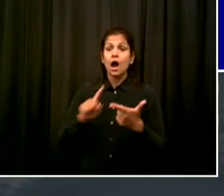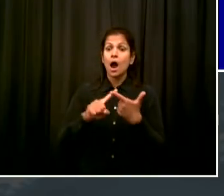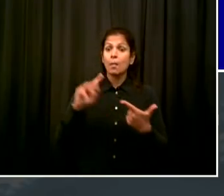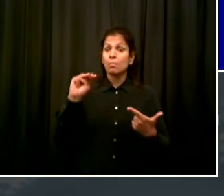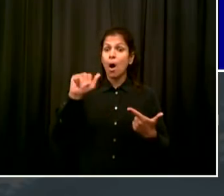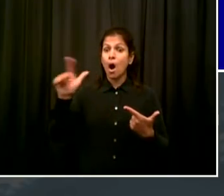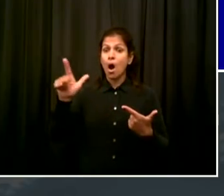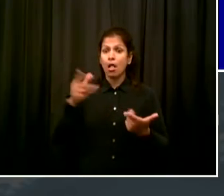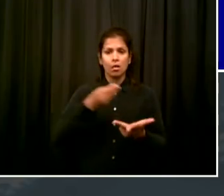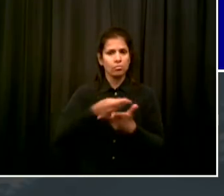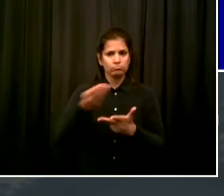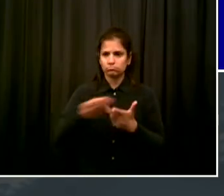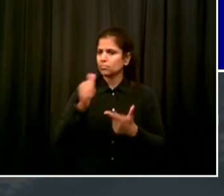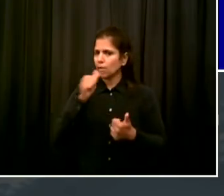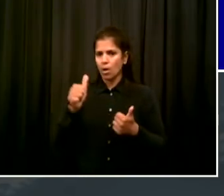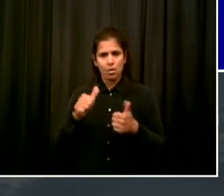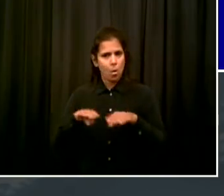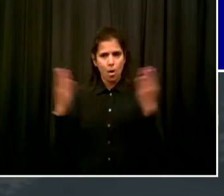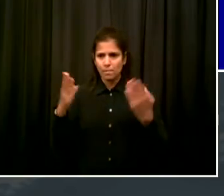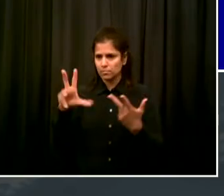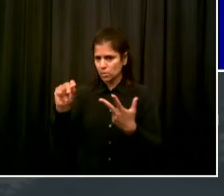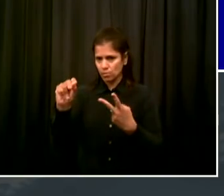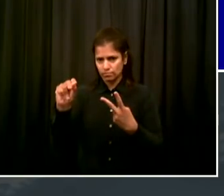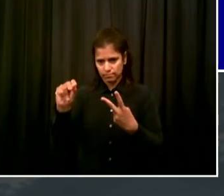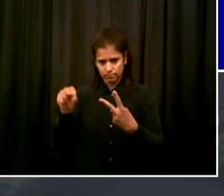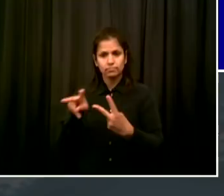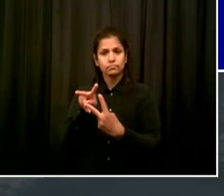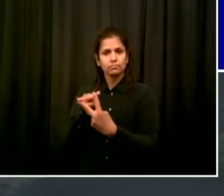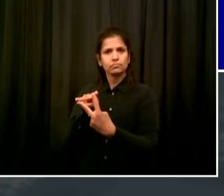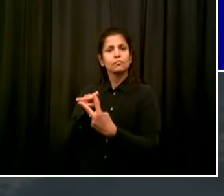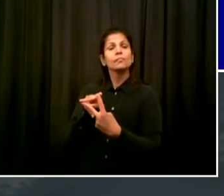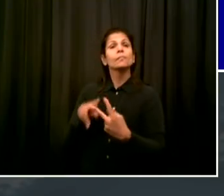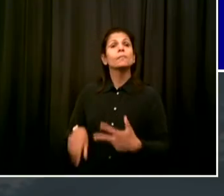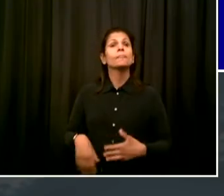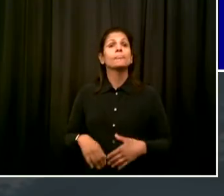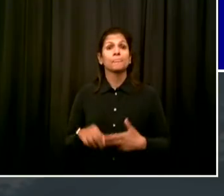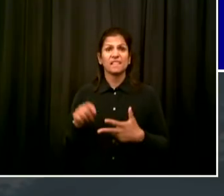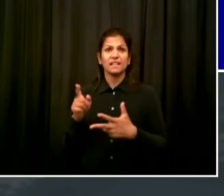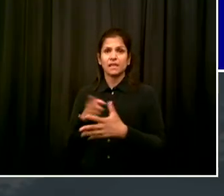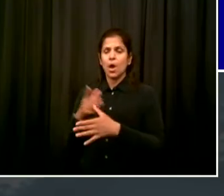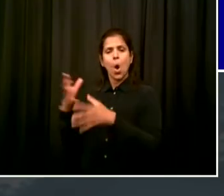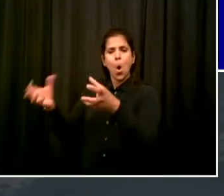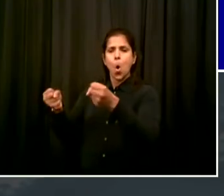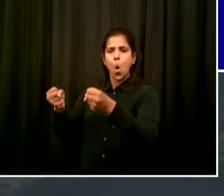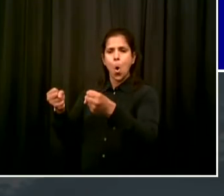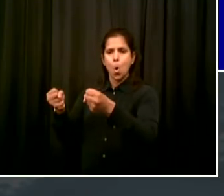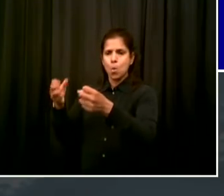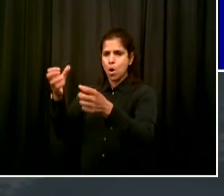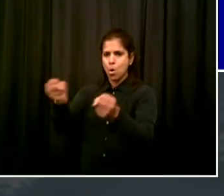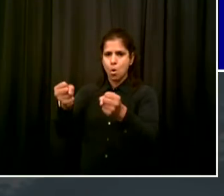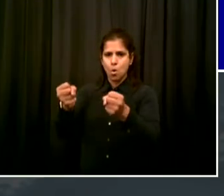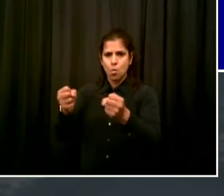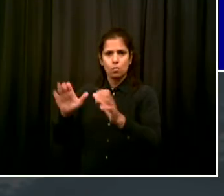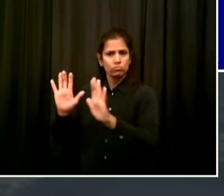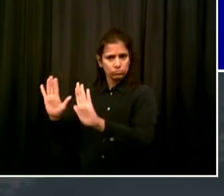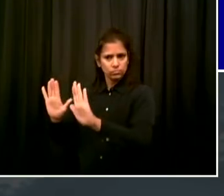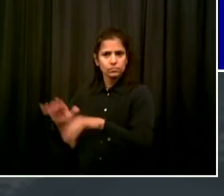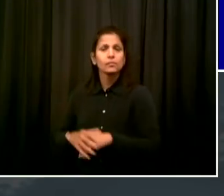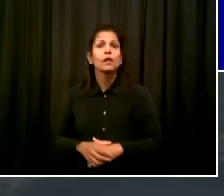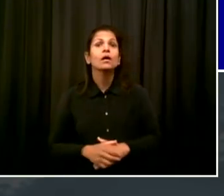THEN WE'VE GOT TEIM TOLOOK AT THE EVIDENCE TWACIH S PPHAENG INHE ER IN THE CITY AND MAKE FURTHER DECISIONS ON